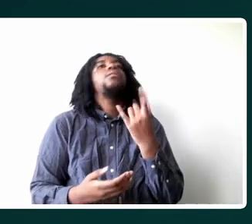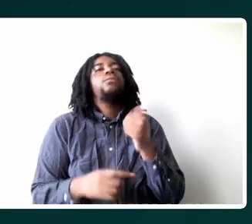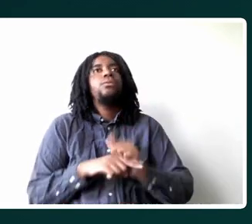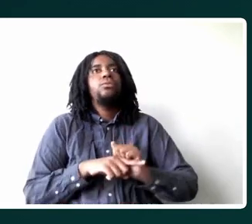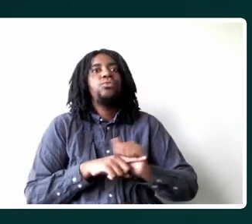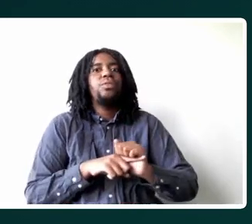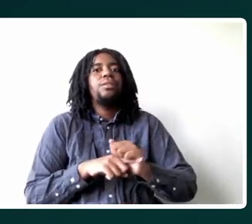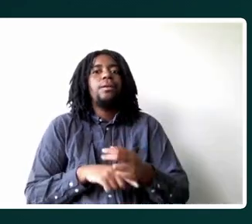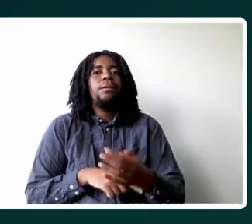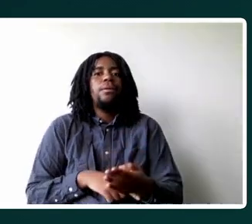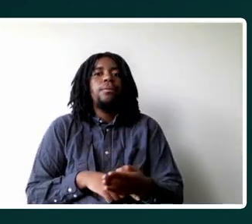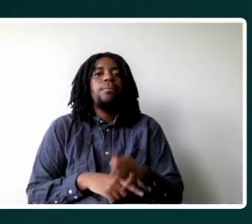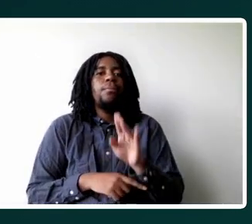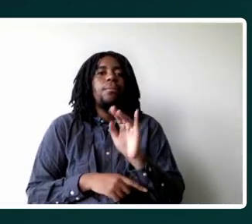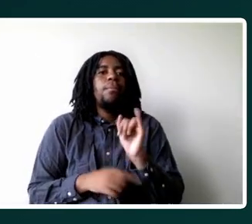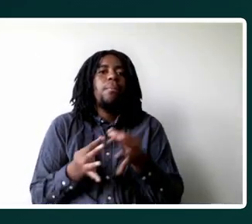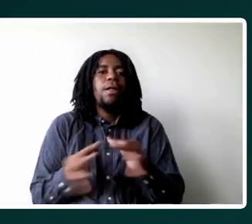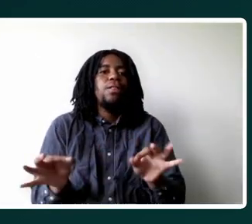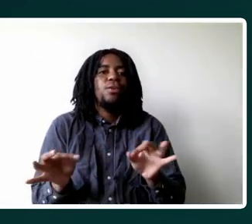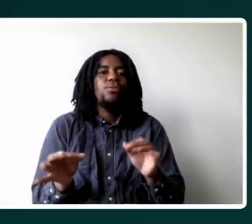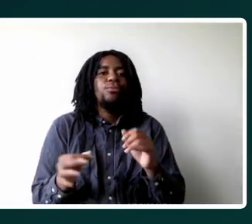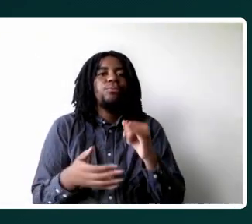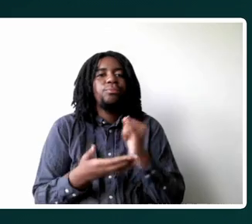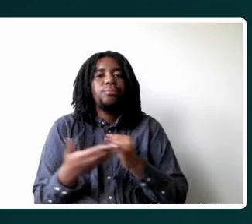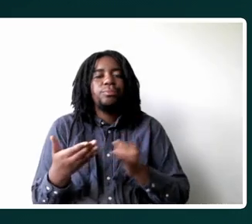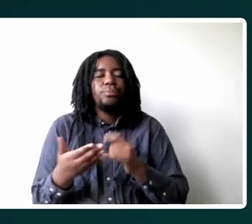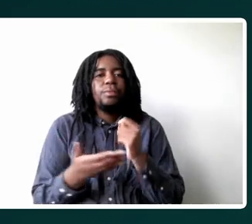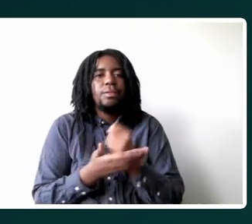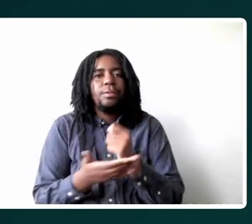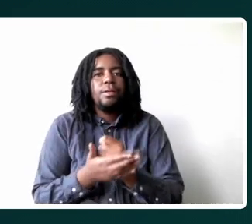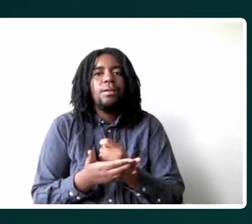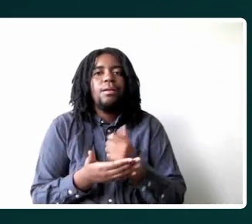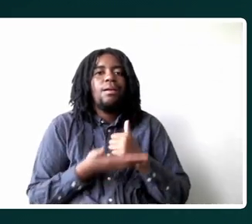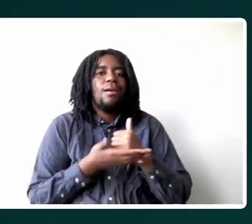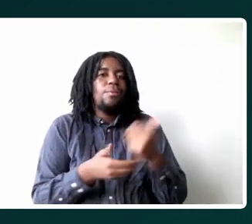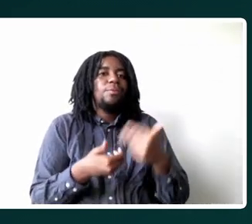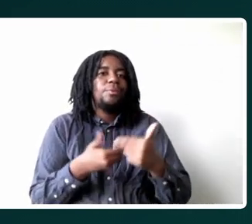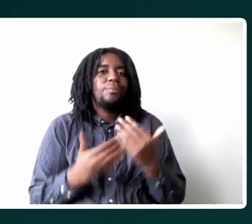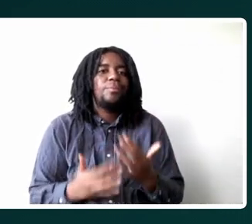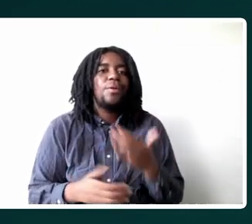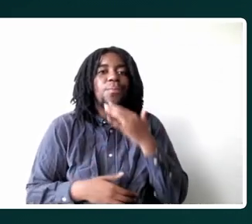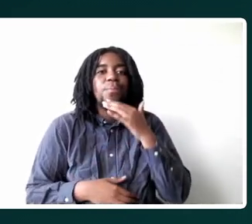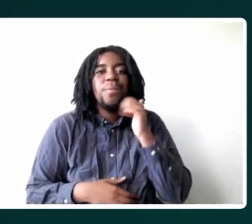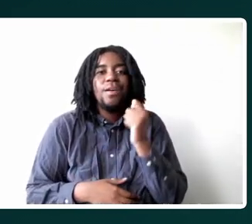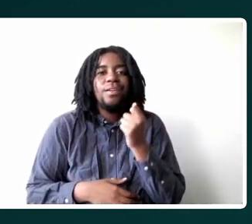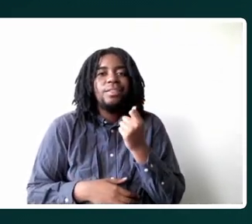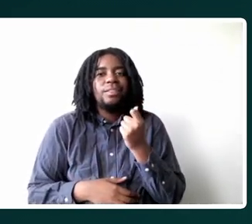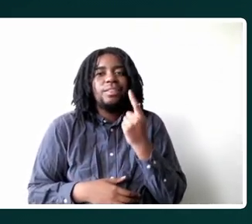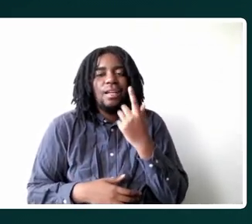help our participants better understand and work through their own experiences.